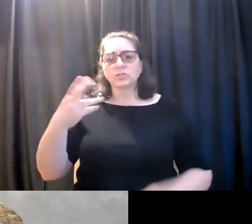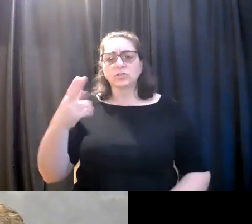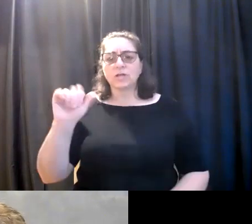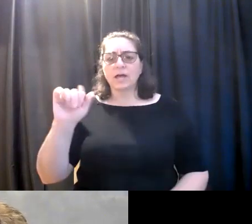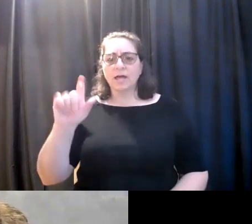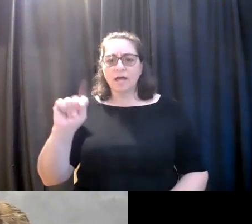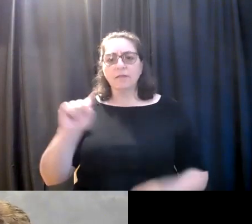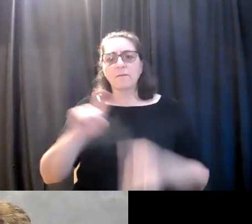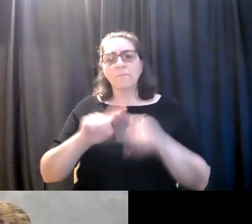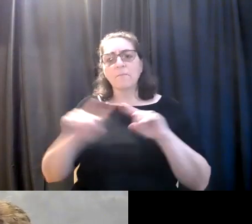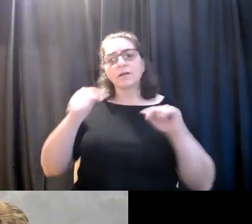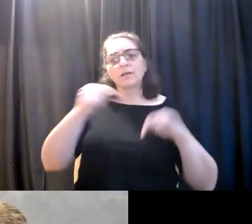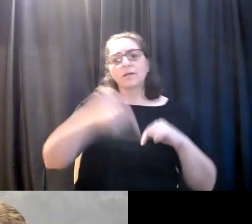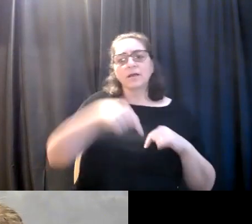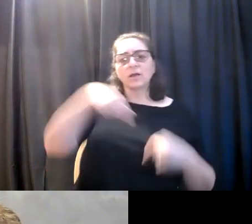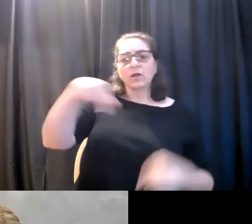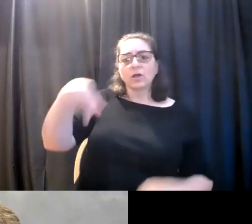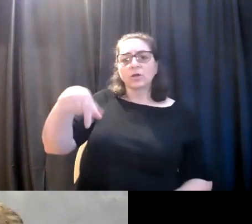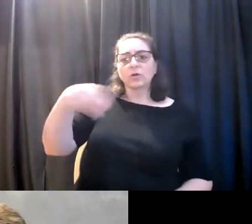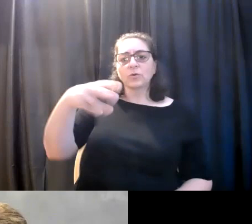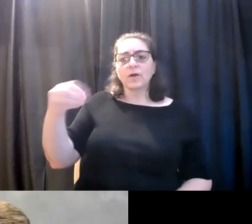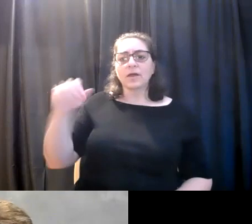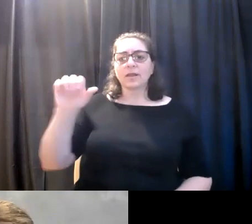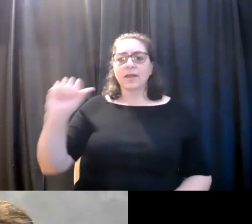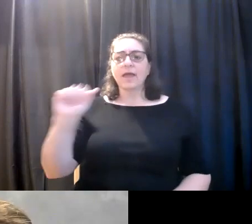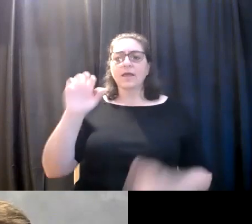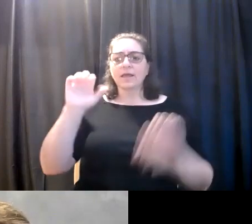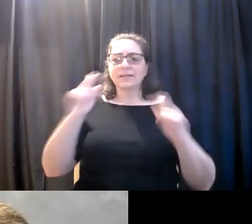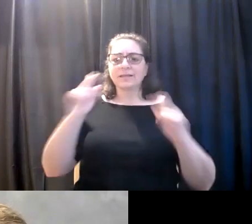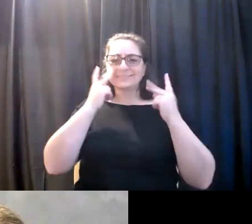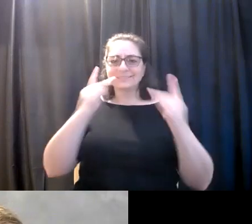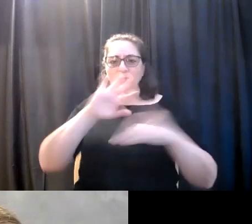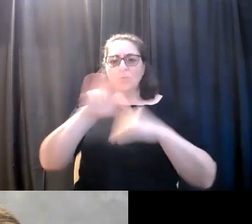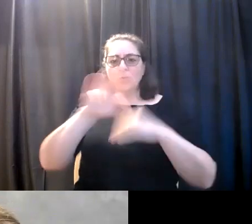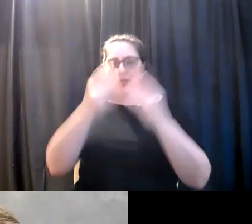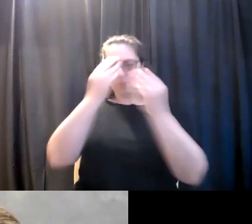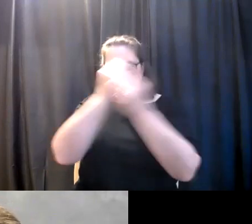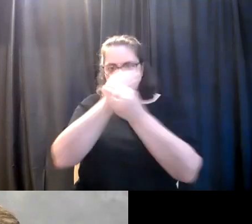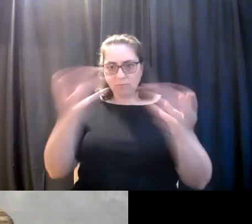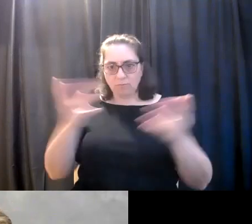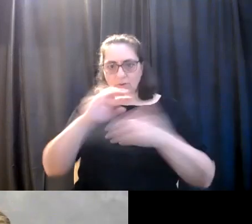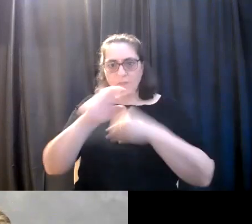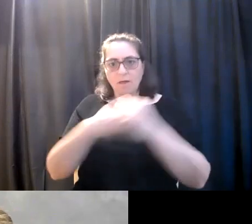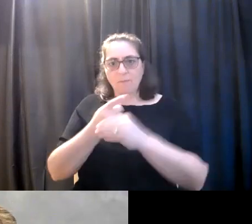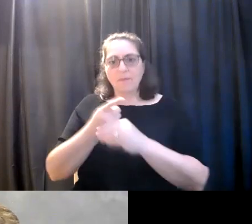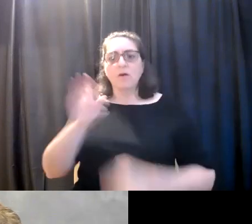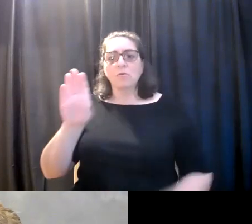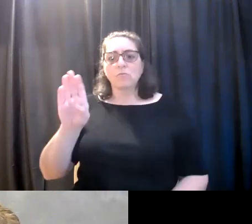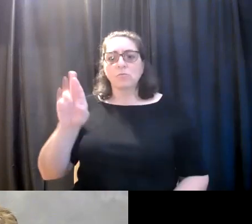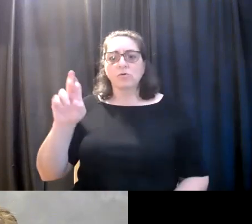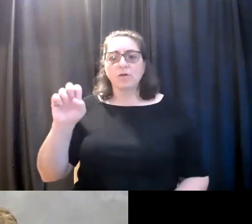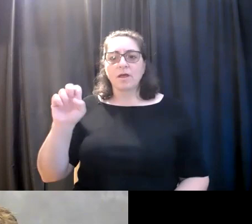all her work to online out reach with blogs, webinars and online group meetings. The purpose of